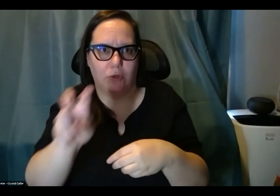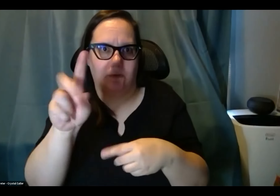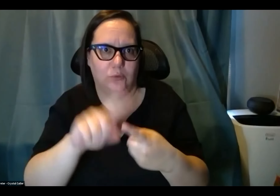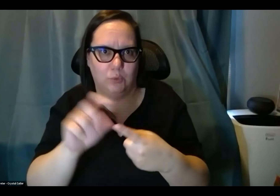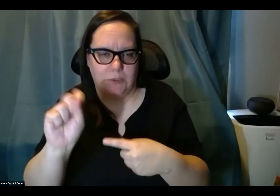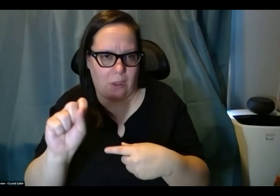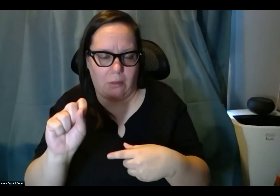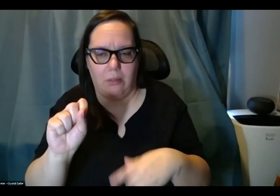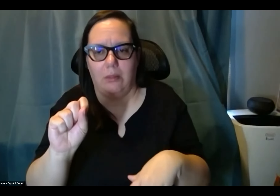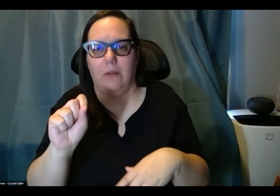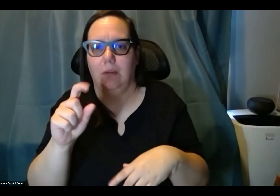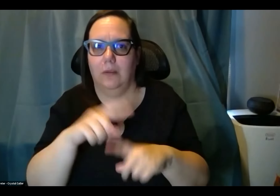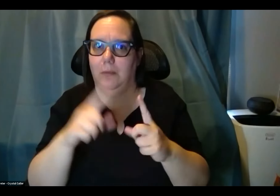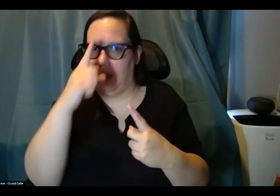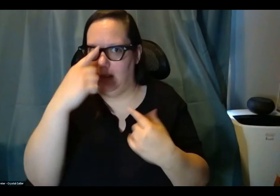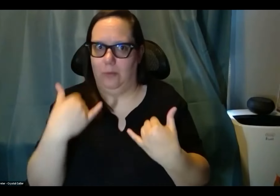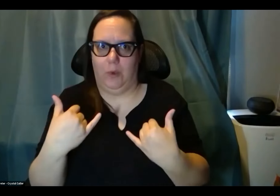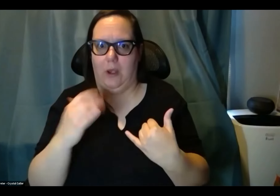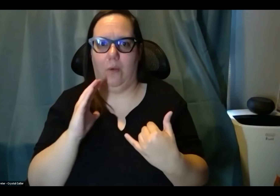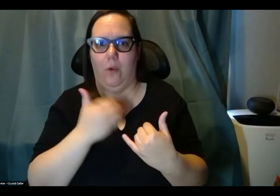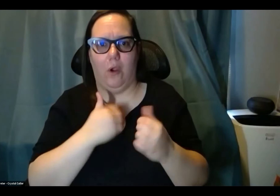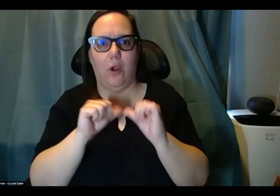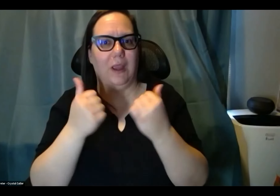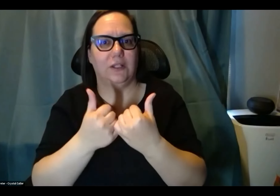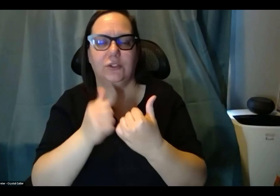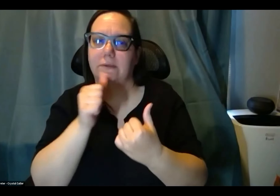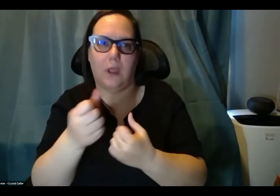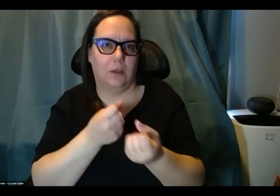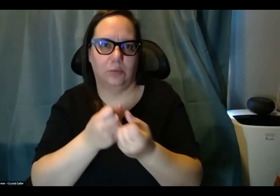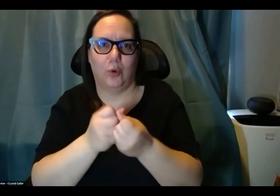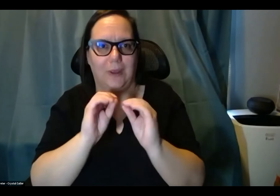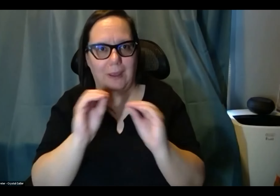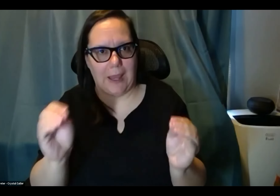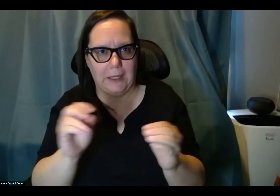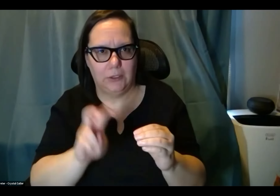I think that right now, our agency is not supporting travel with COVID. But doesn't